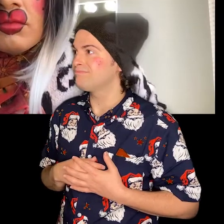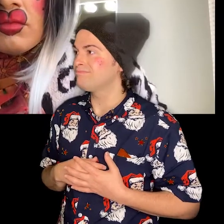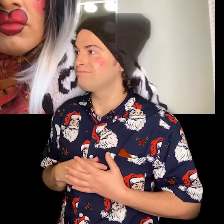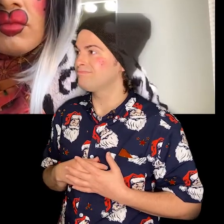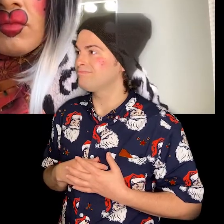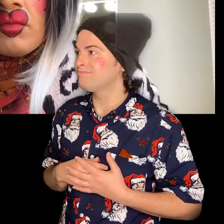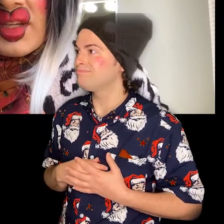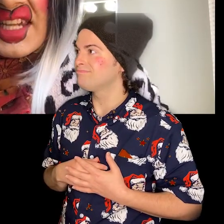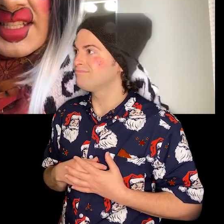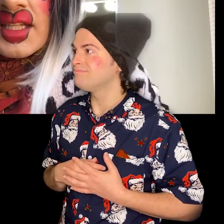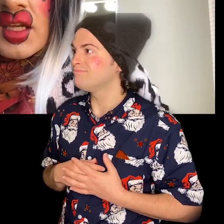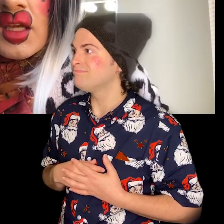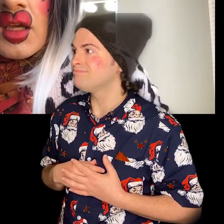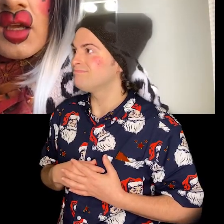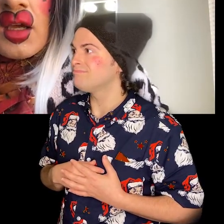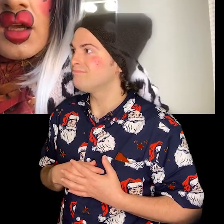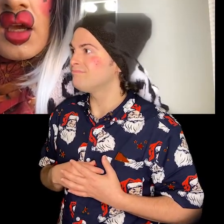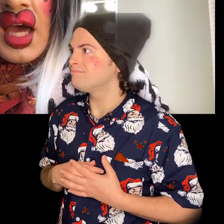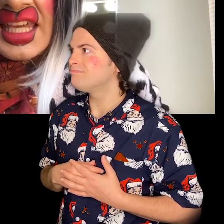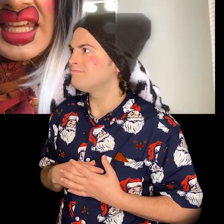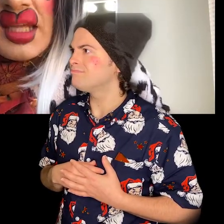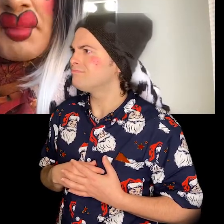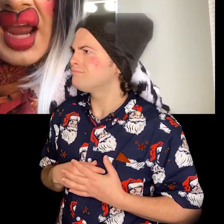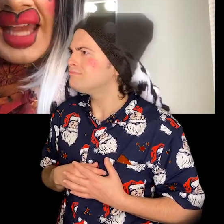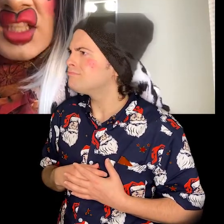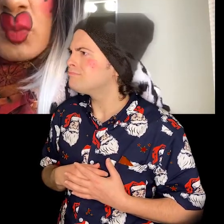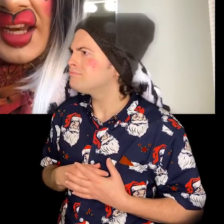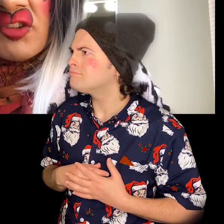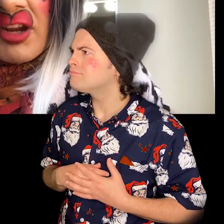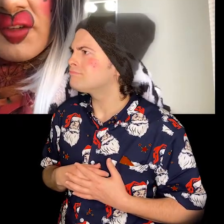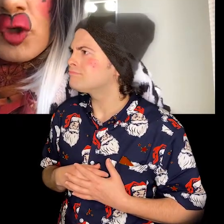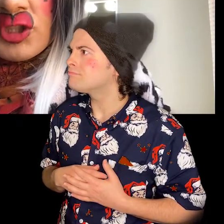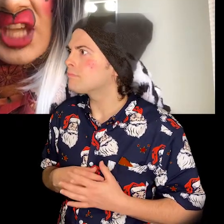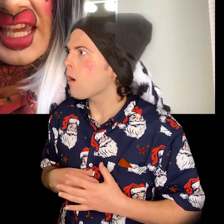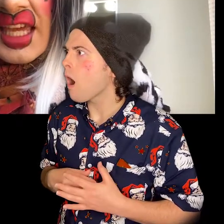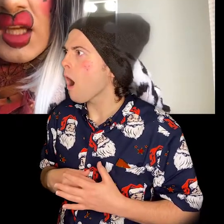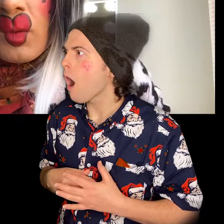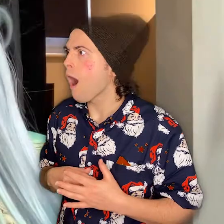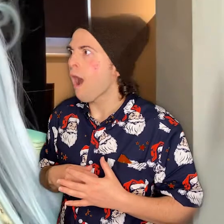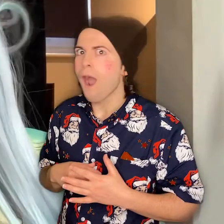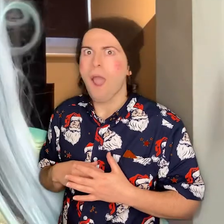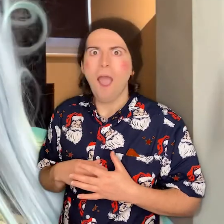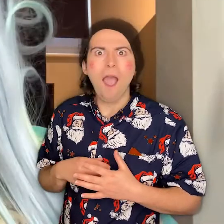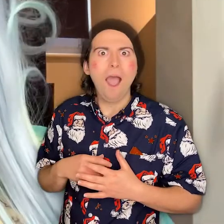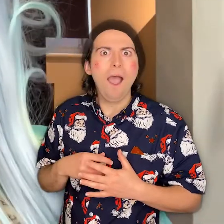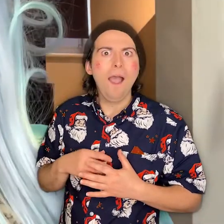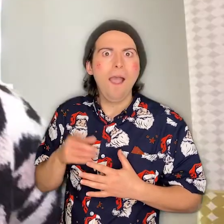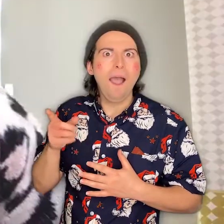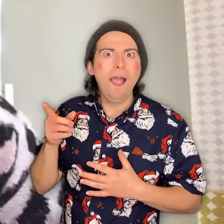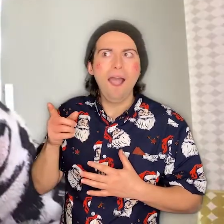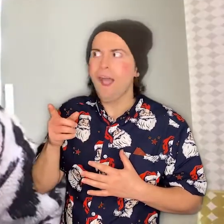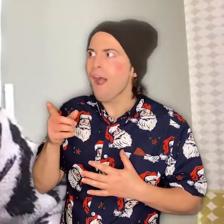Senga – Whats this? I hear Brian is wanting rid of you Senga, you’re welcome to stay with us? What’s this all about?